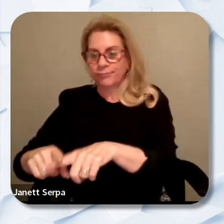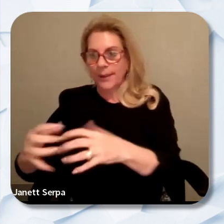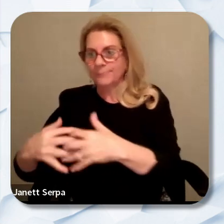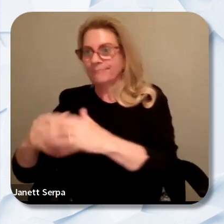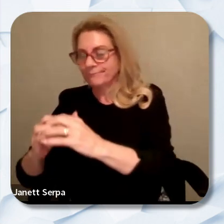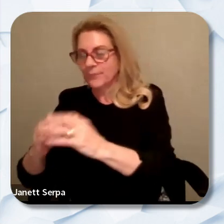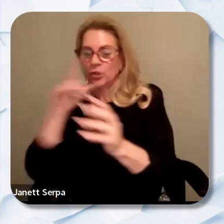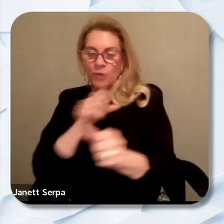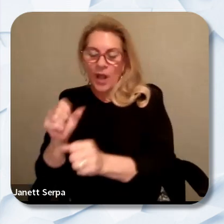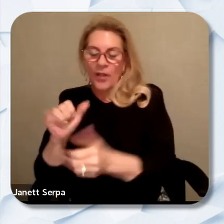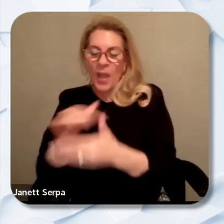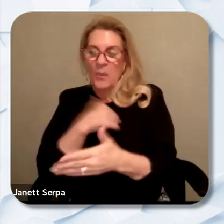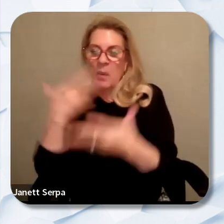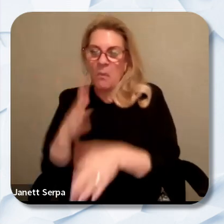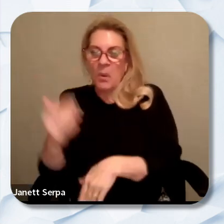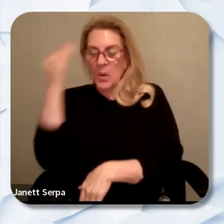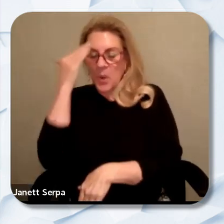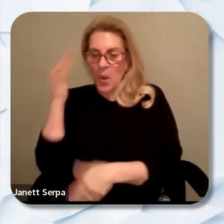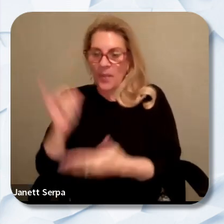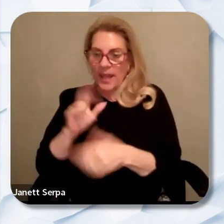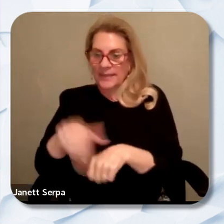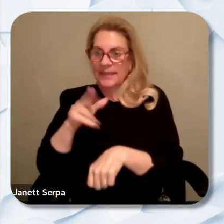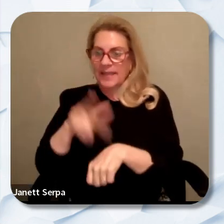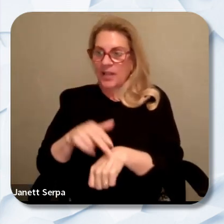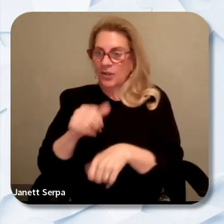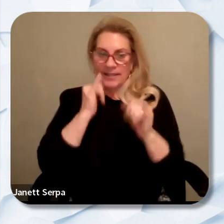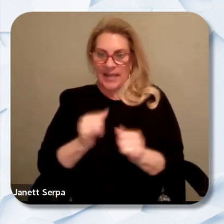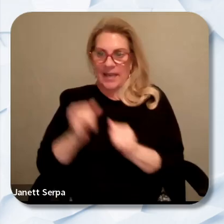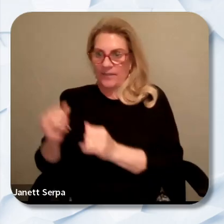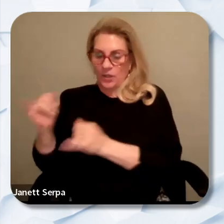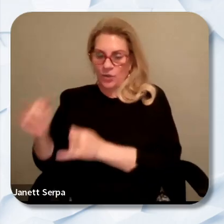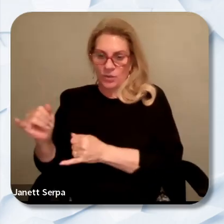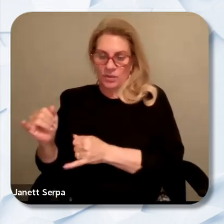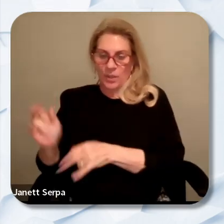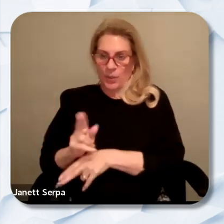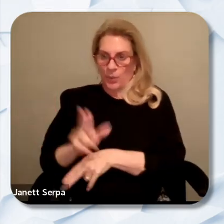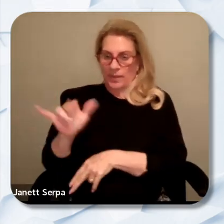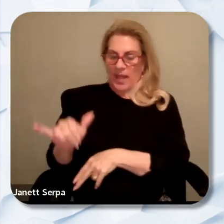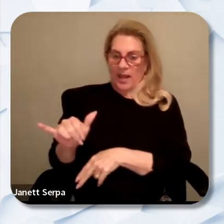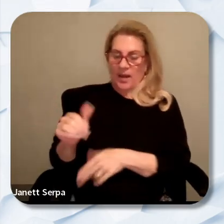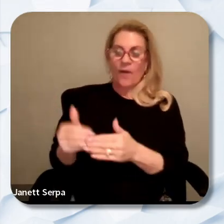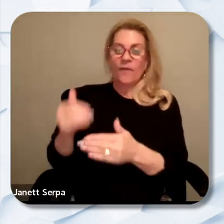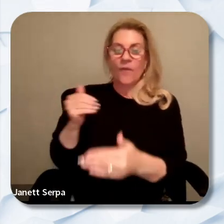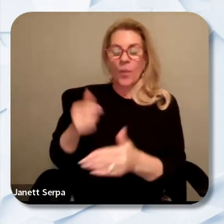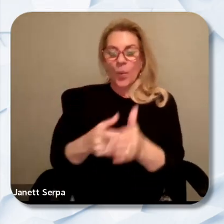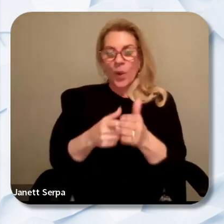ways that are familiar and come naturally to us as individuals. The former requires us to do harder